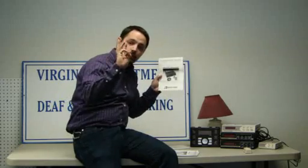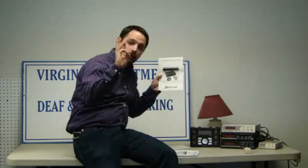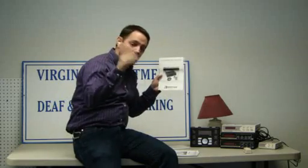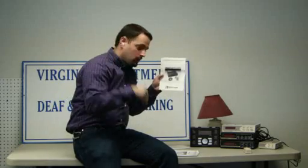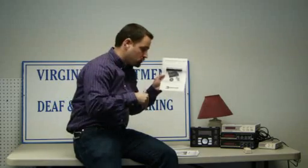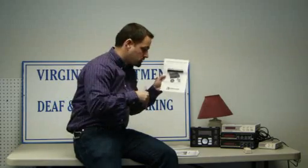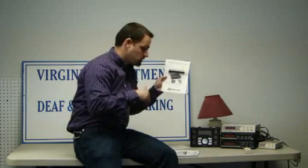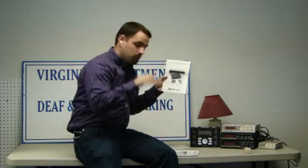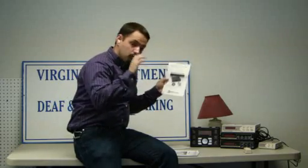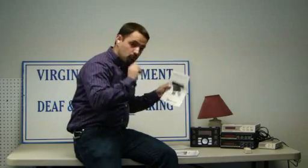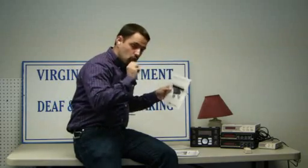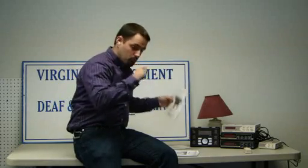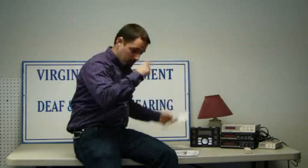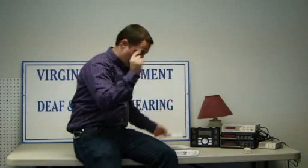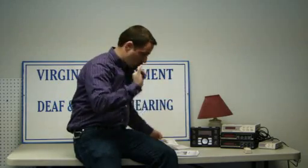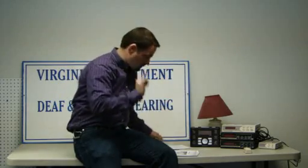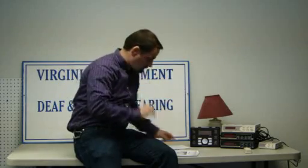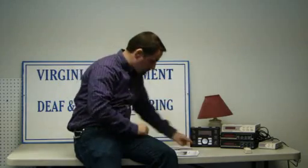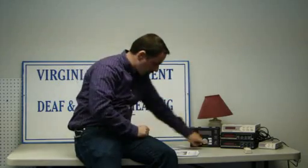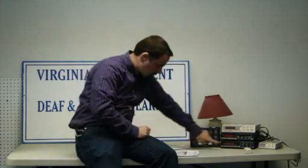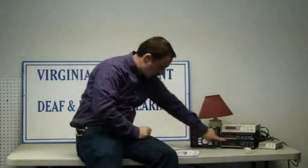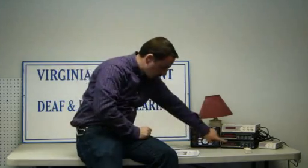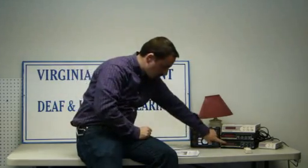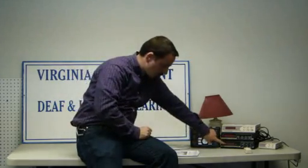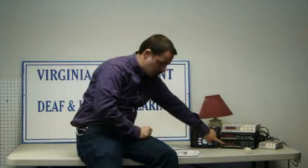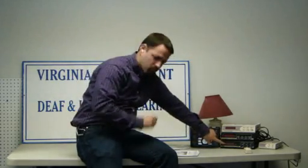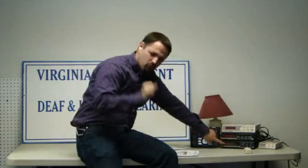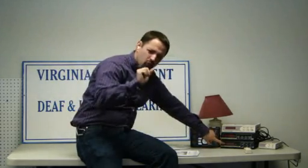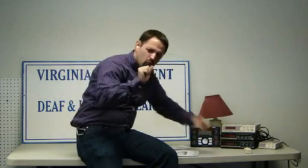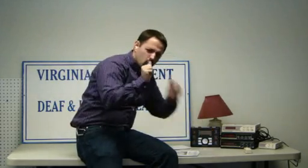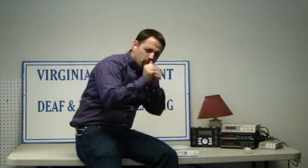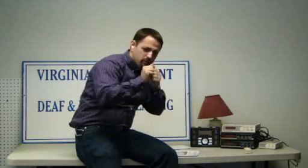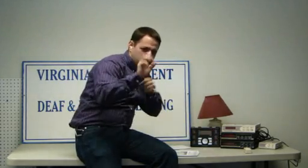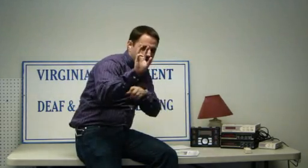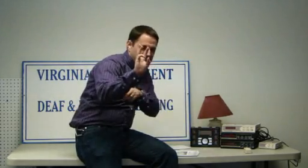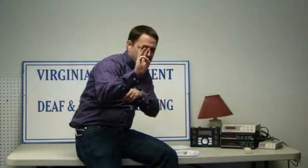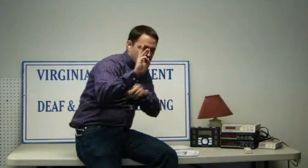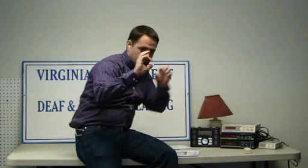AM-6000 Old black one